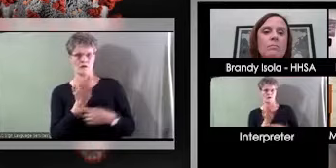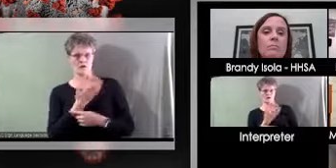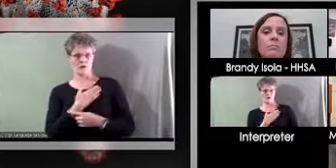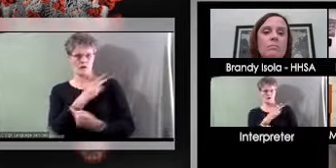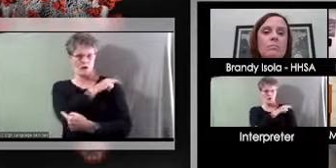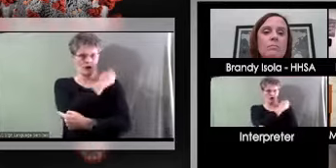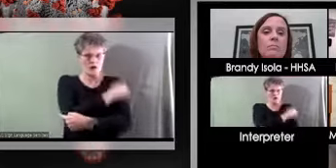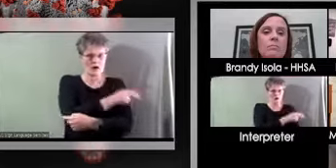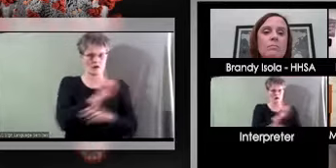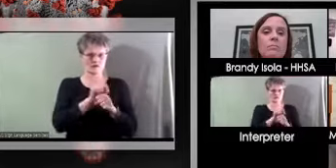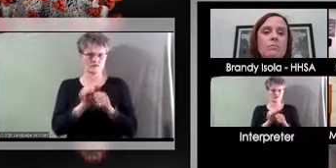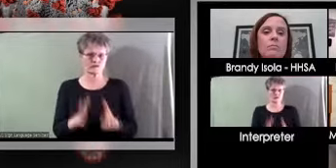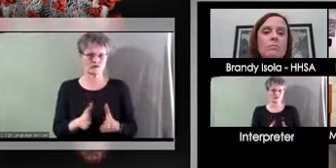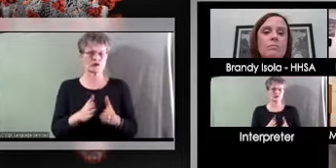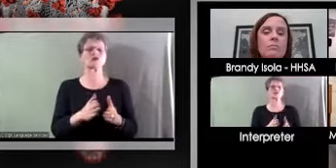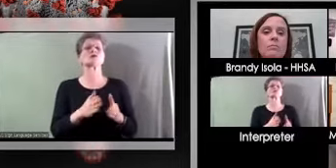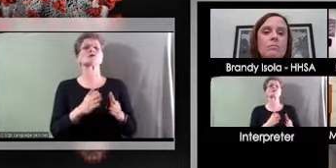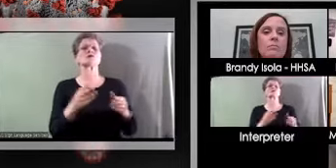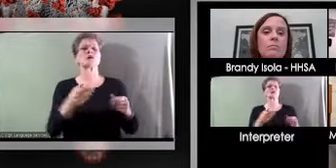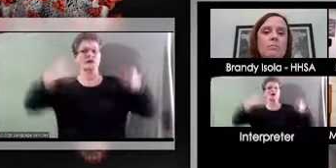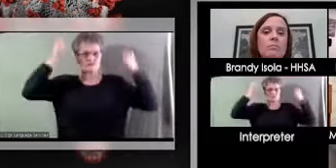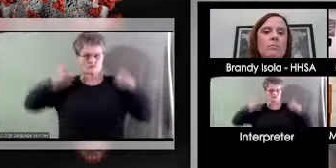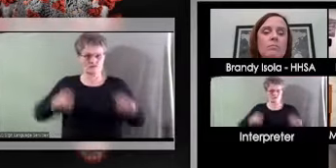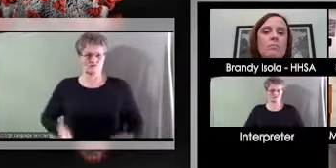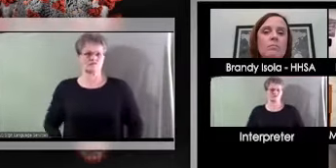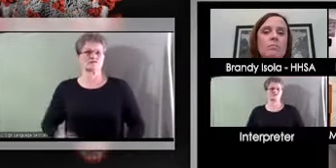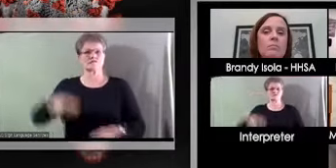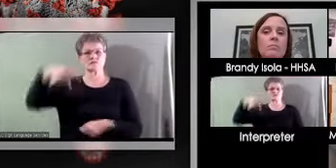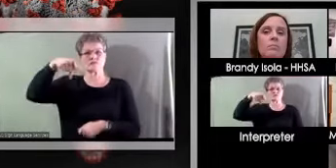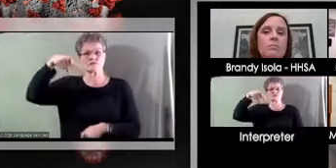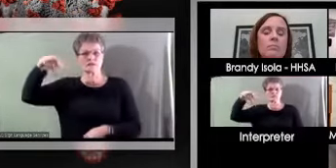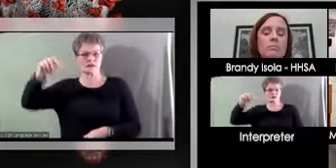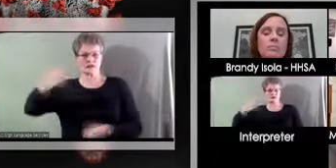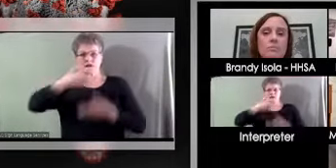inside of our facility. The rest of the facility, the way they